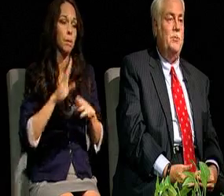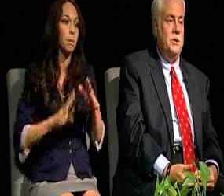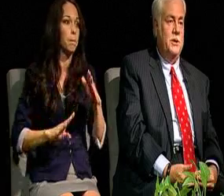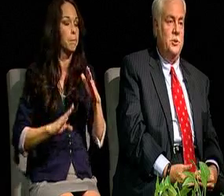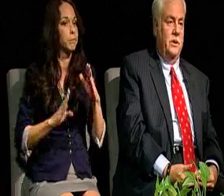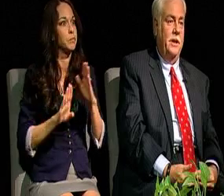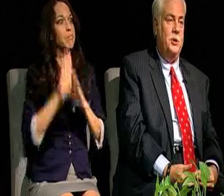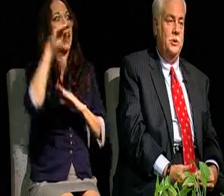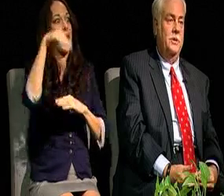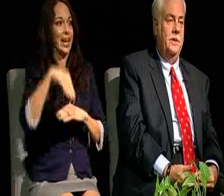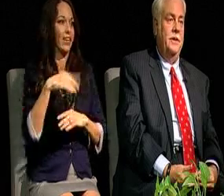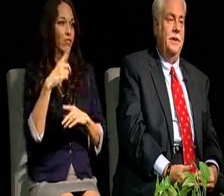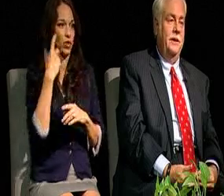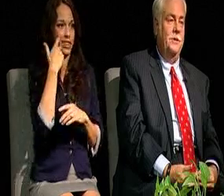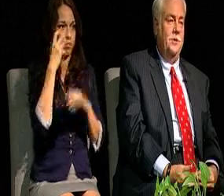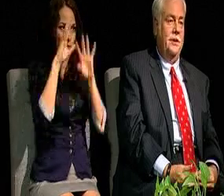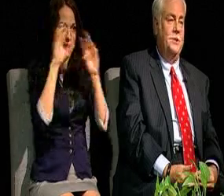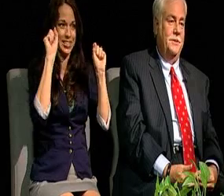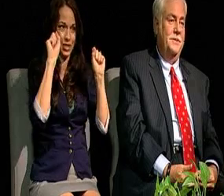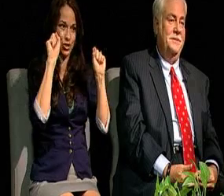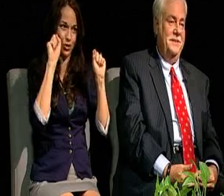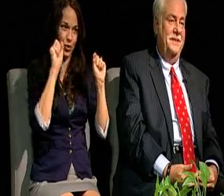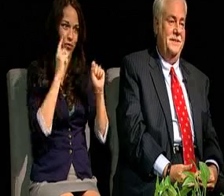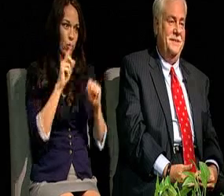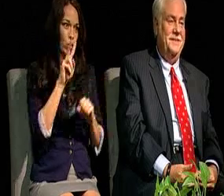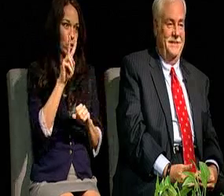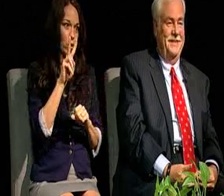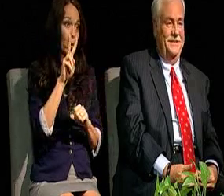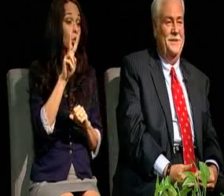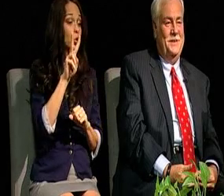Presidential Election in 2008.